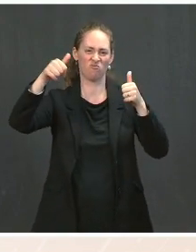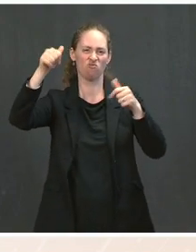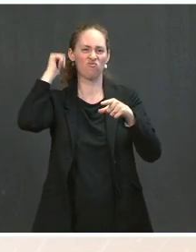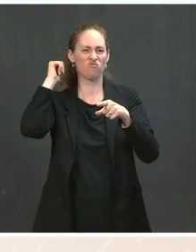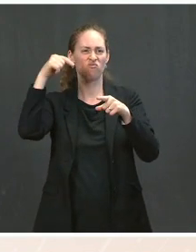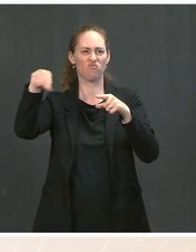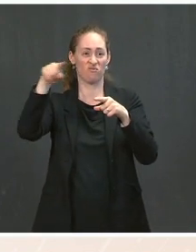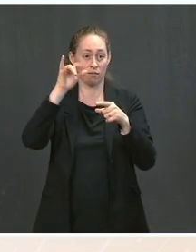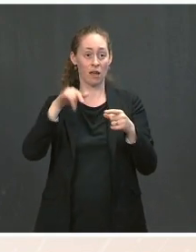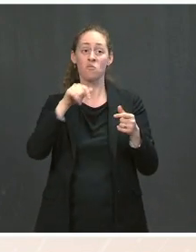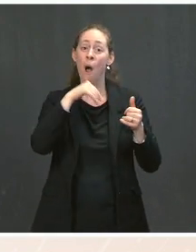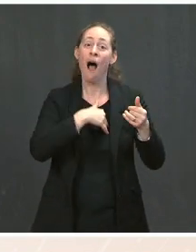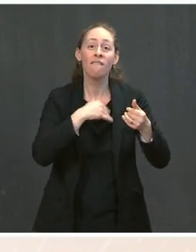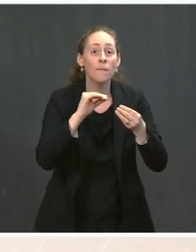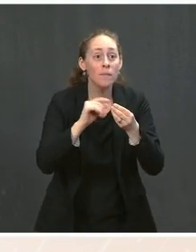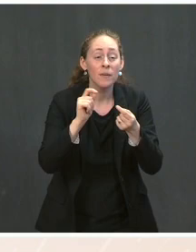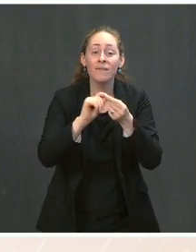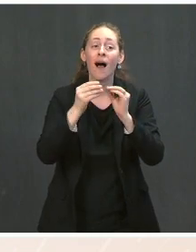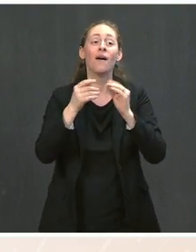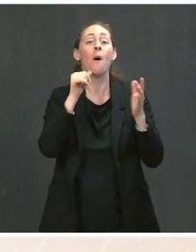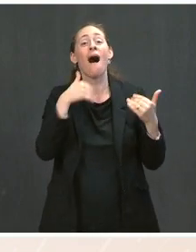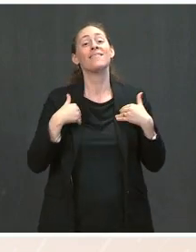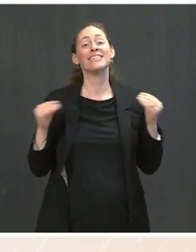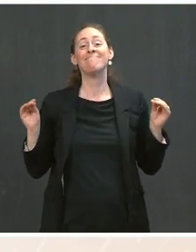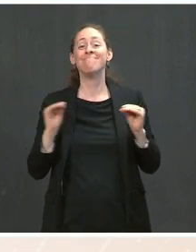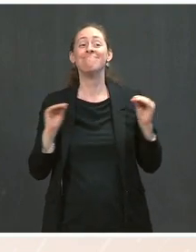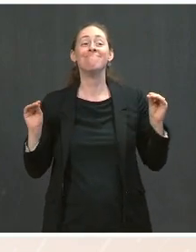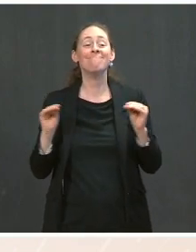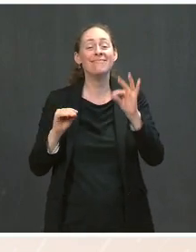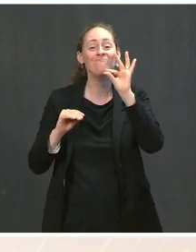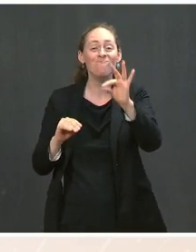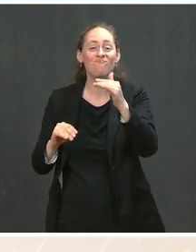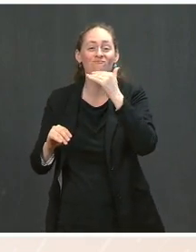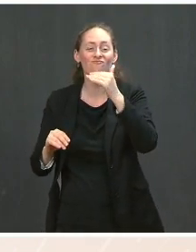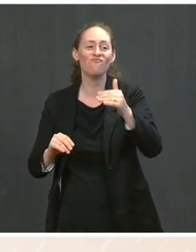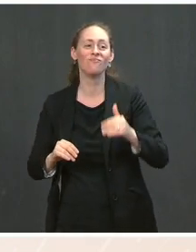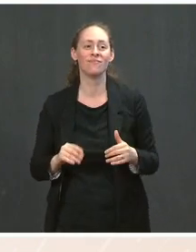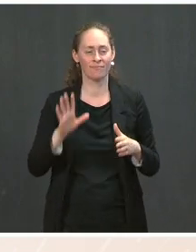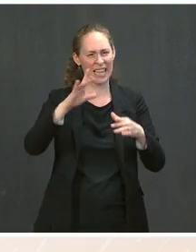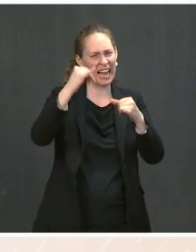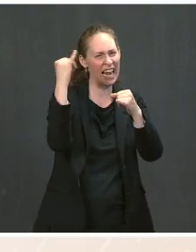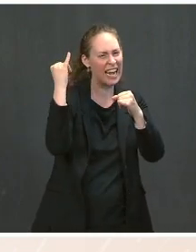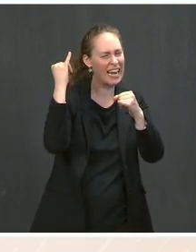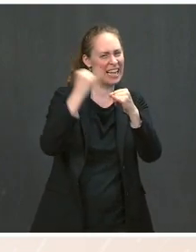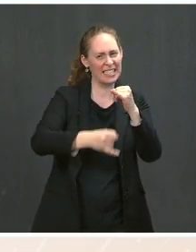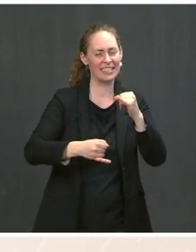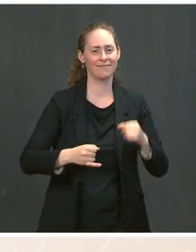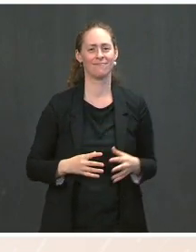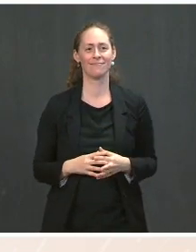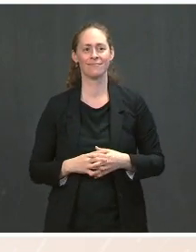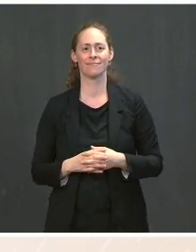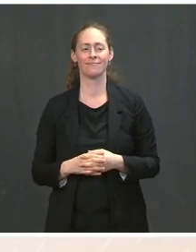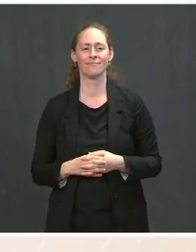Ms. Psaki: I don't have any number to share with all of you. The Press: Okay, thanks. >> Ms. Psaki: Thanks. Okay. Oh, go ahead. Did you have one last question? The Press: I wanted to ask about the Supreme Court commission